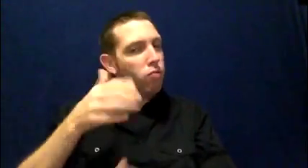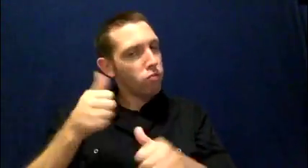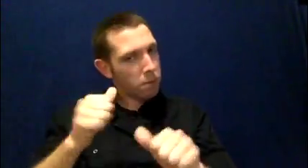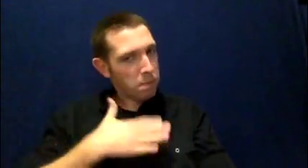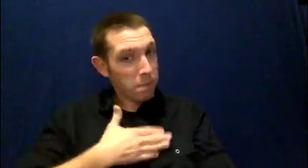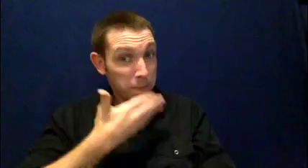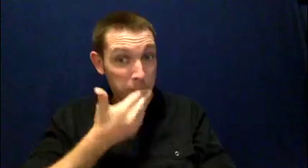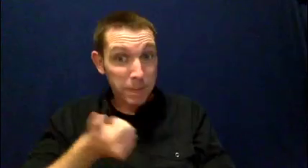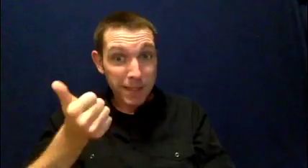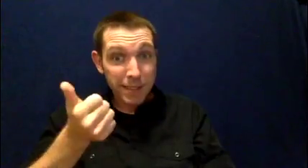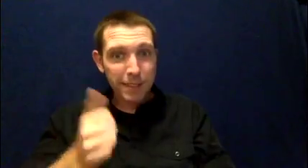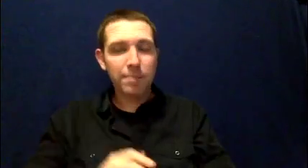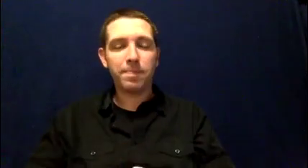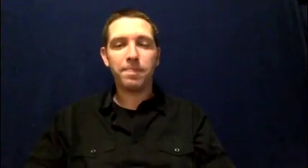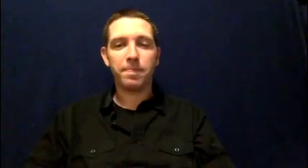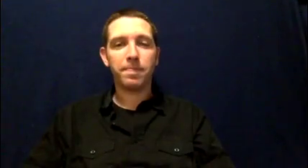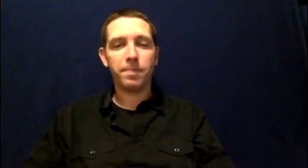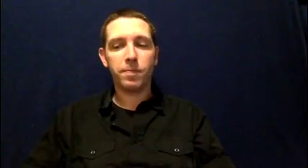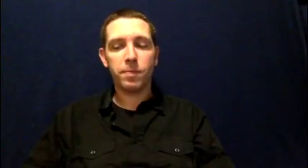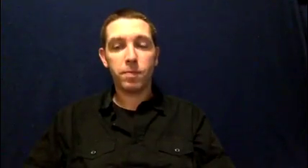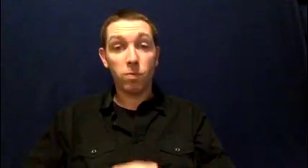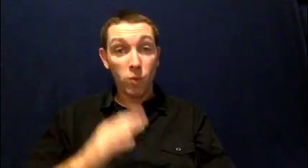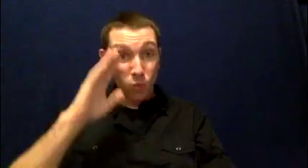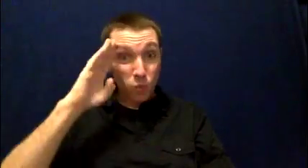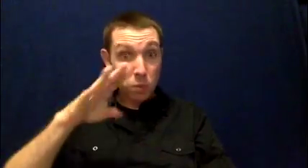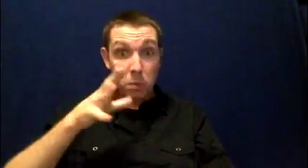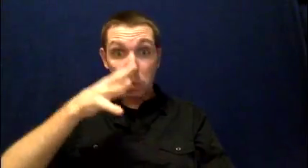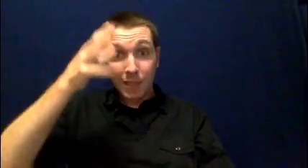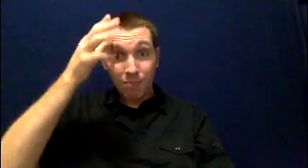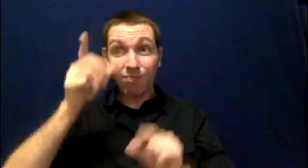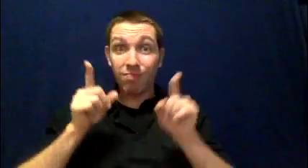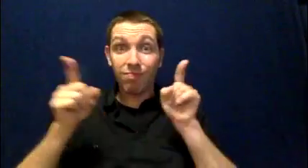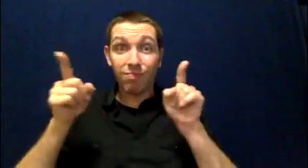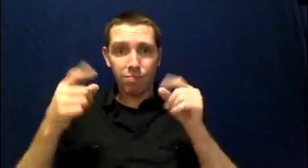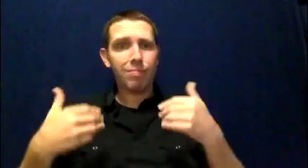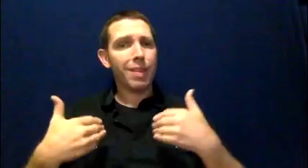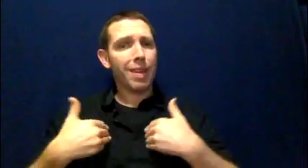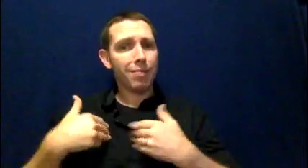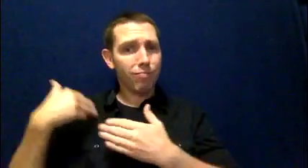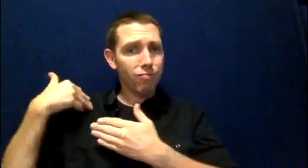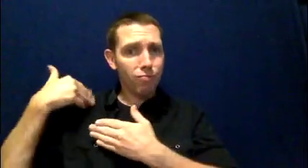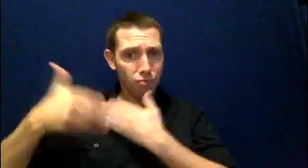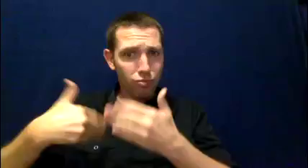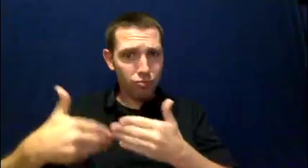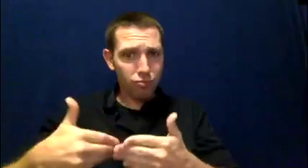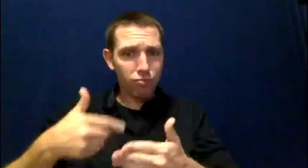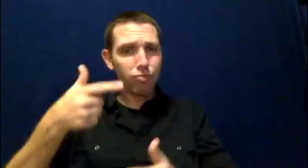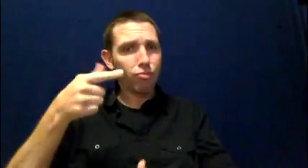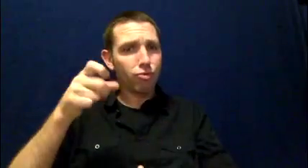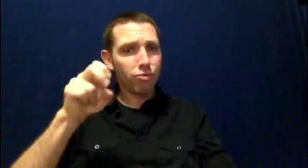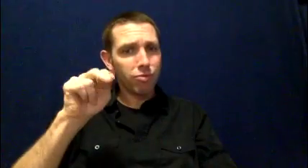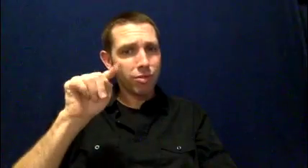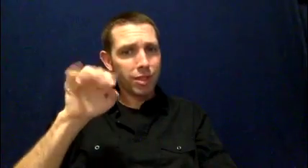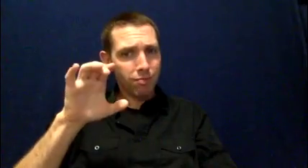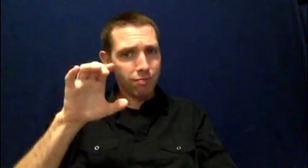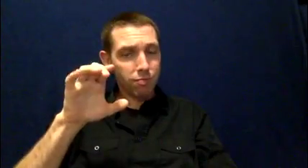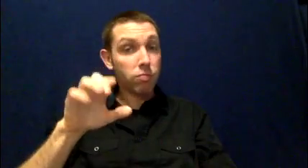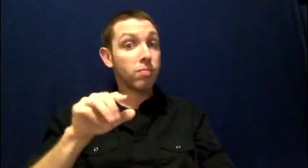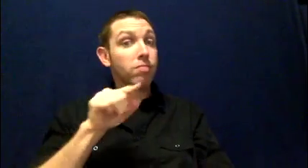I'll try my best! Genetics is the study of how genes are passed from parents to children.